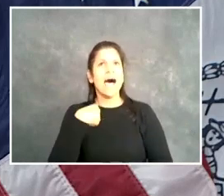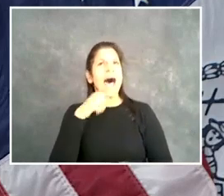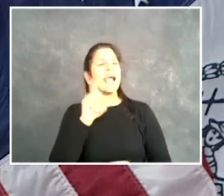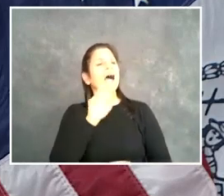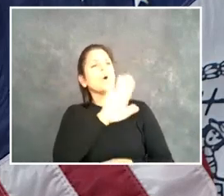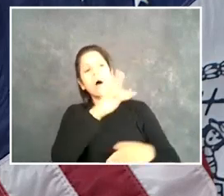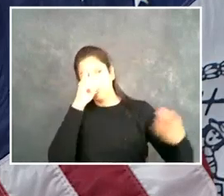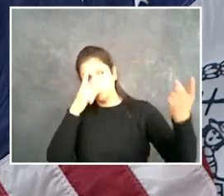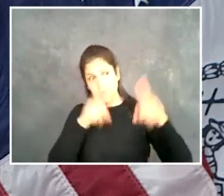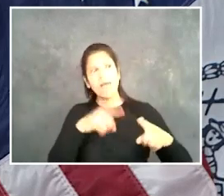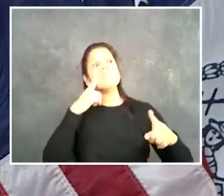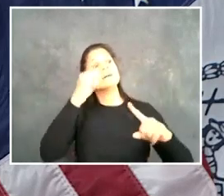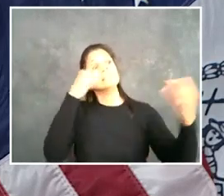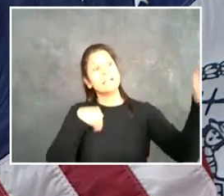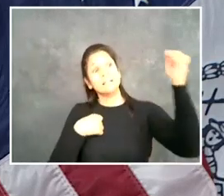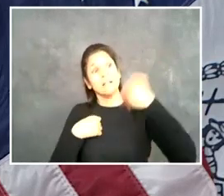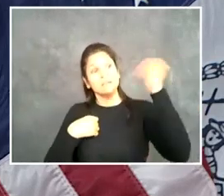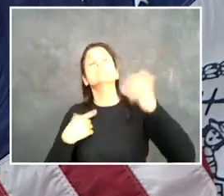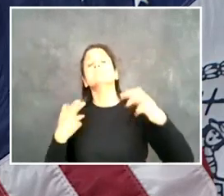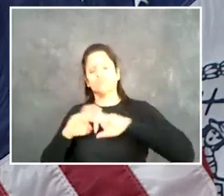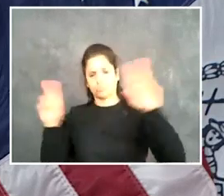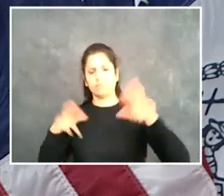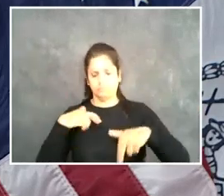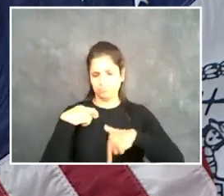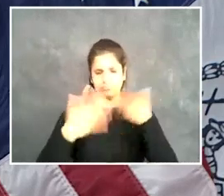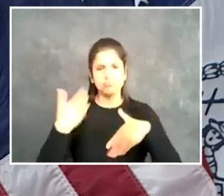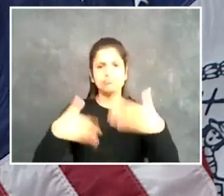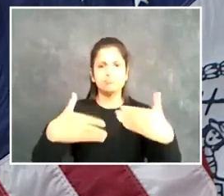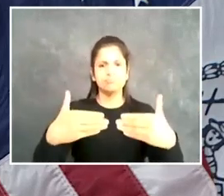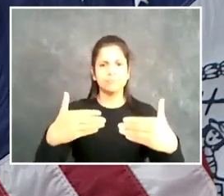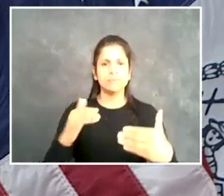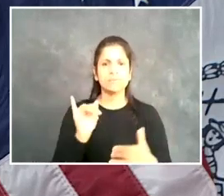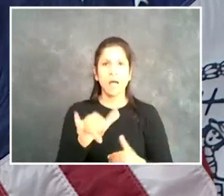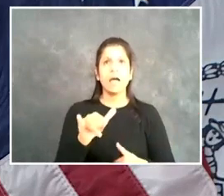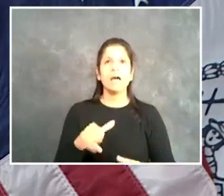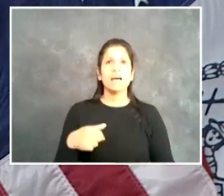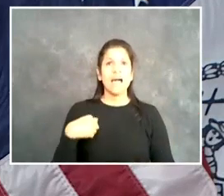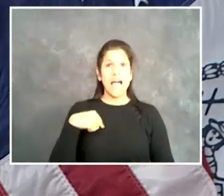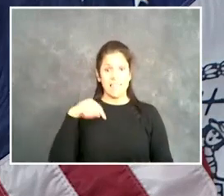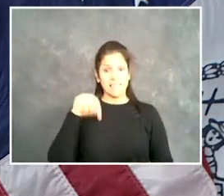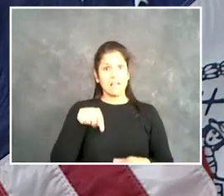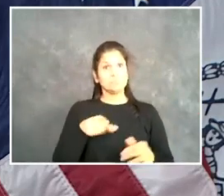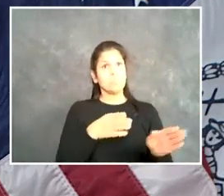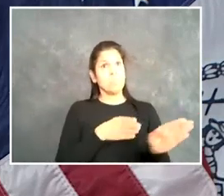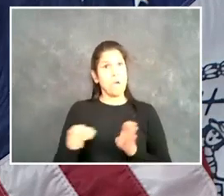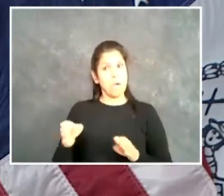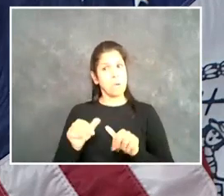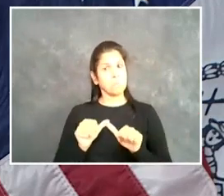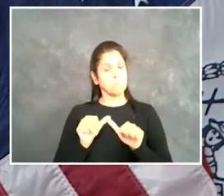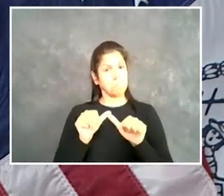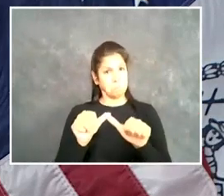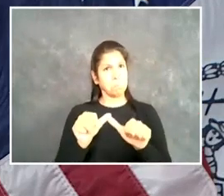IN TERMS OF STAINABILITY, THIS